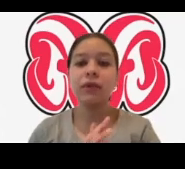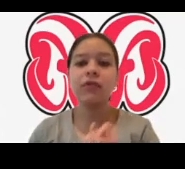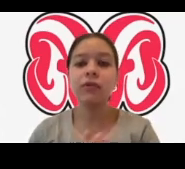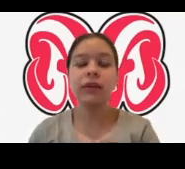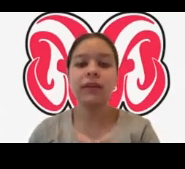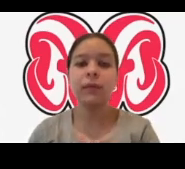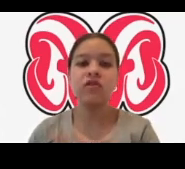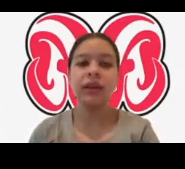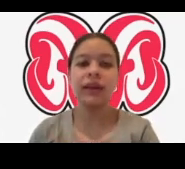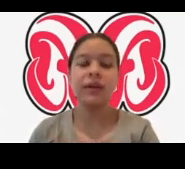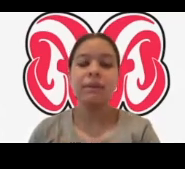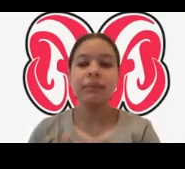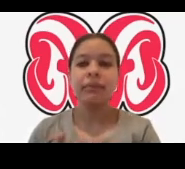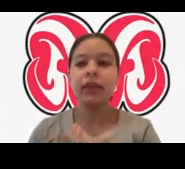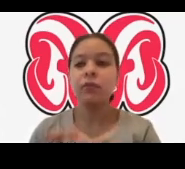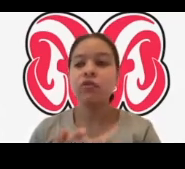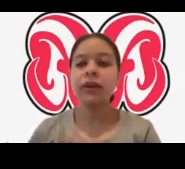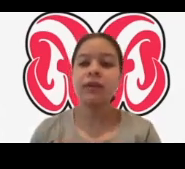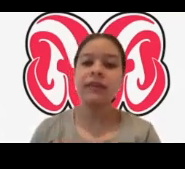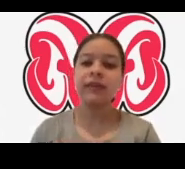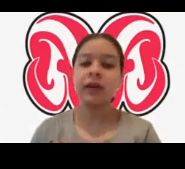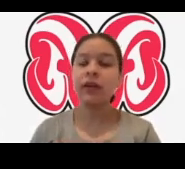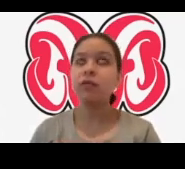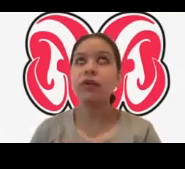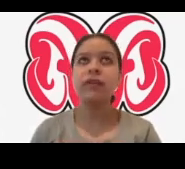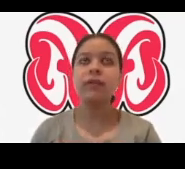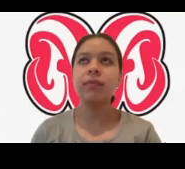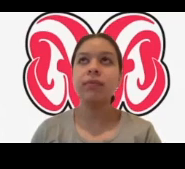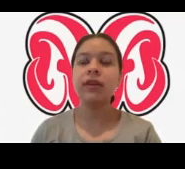for the students, especially like the majority of us are the majority of the